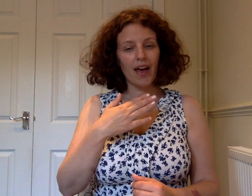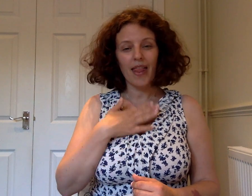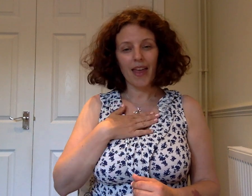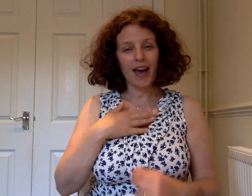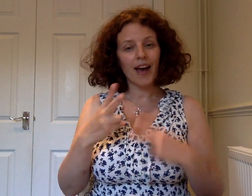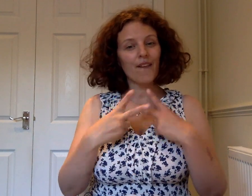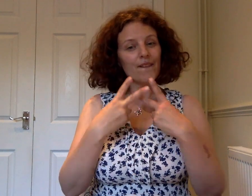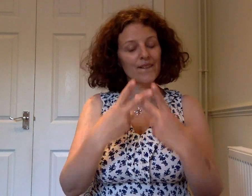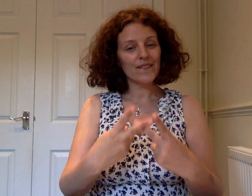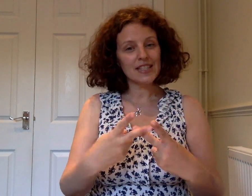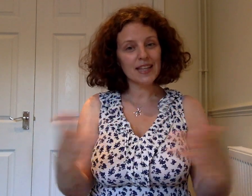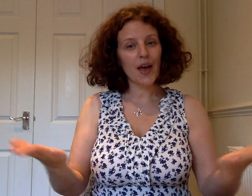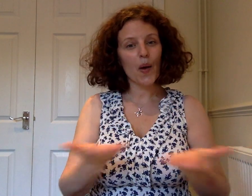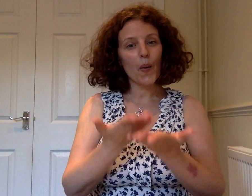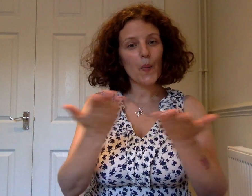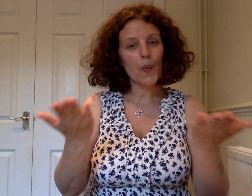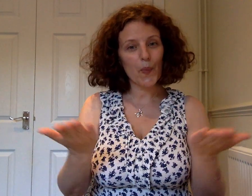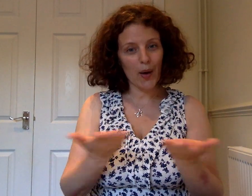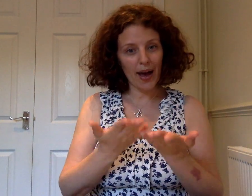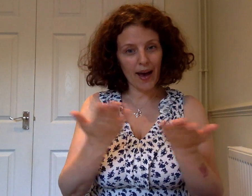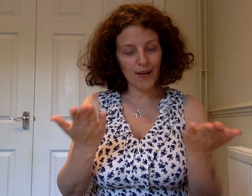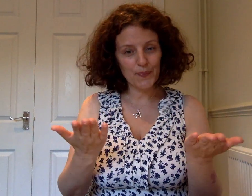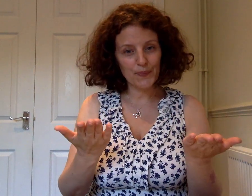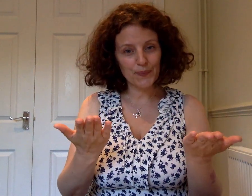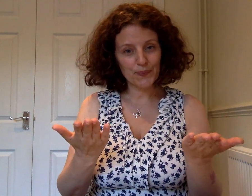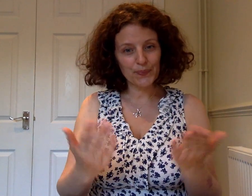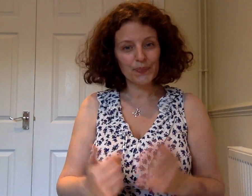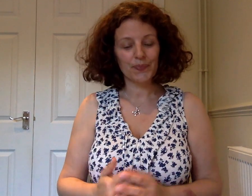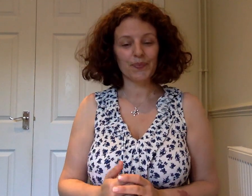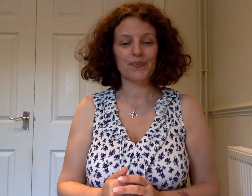Where do I like to visit?